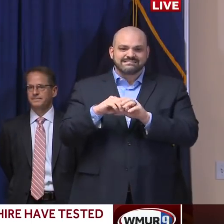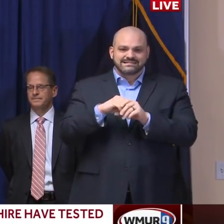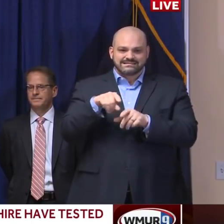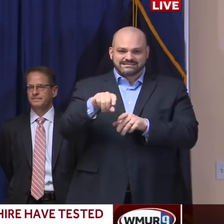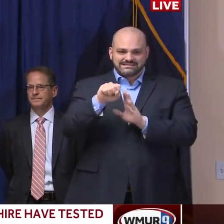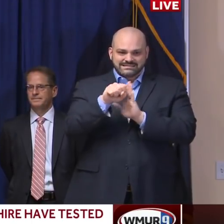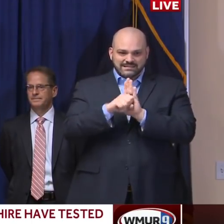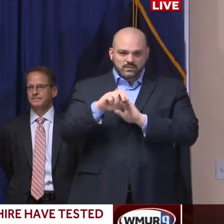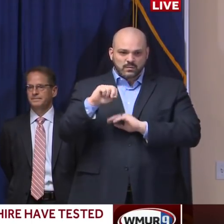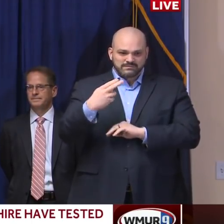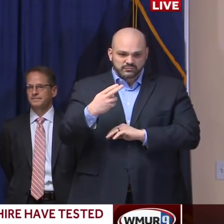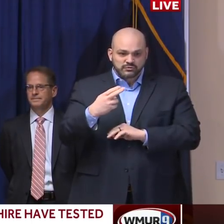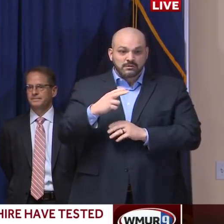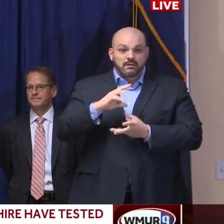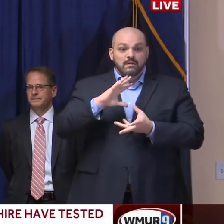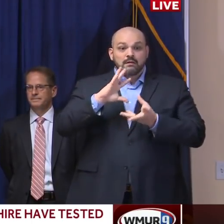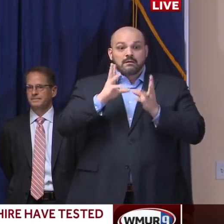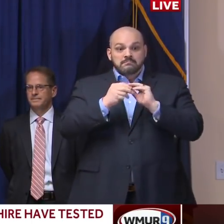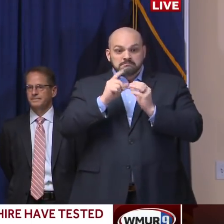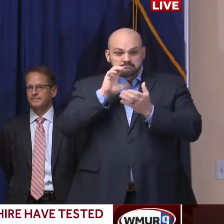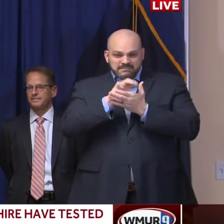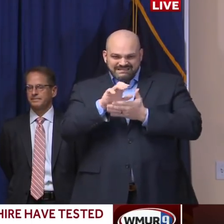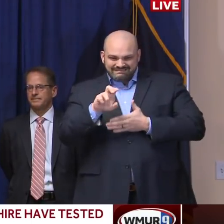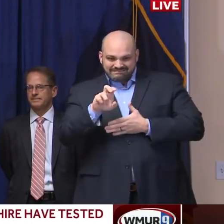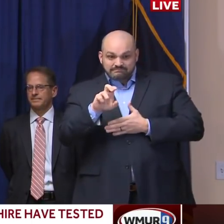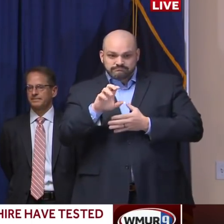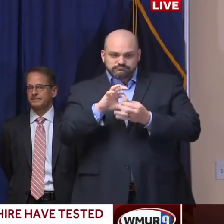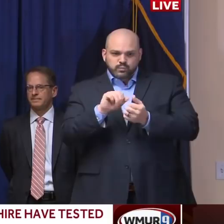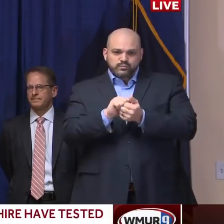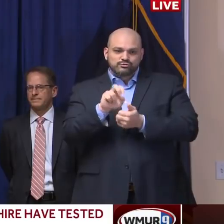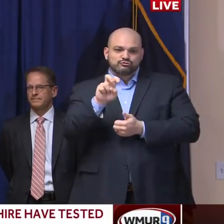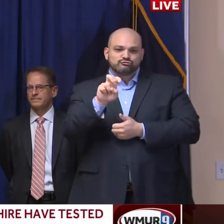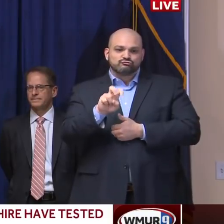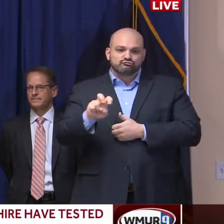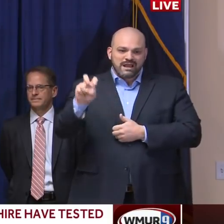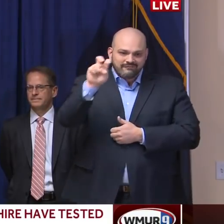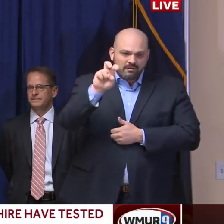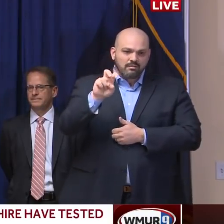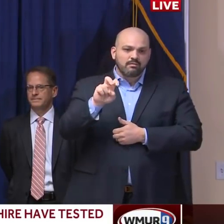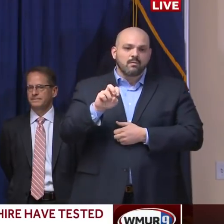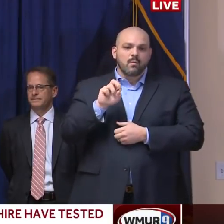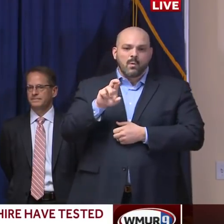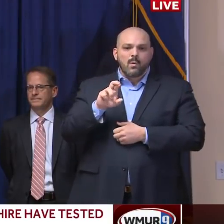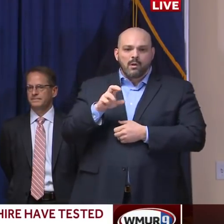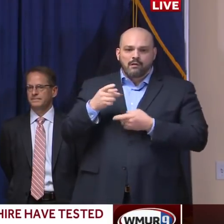TO SUMMARIZE, IN TOTAL, WE HAVE 13 COVID-19 CASES IDENTIFIED IN NEW HAMPSHIRE.